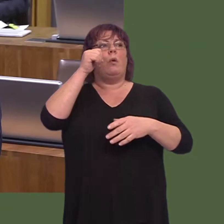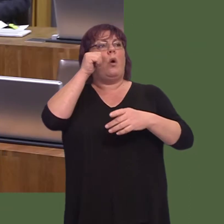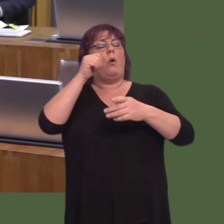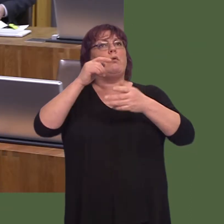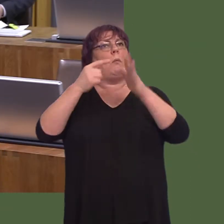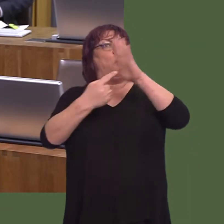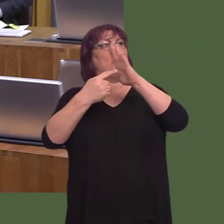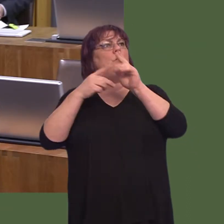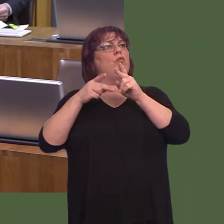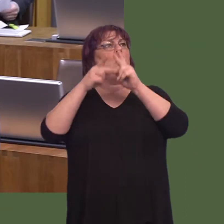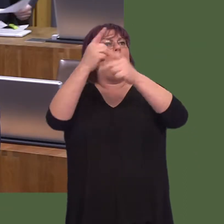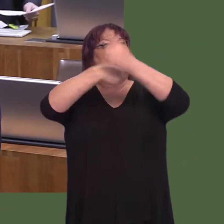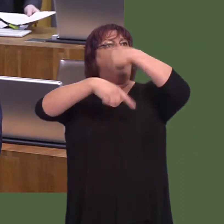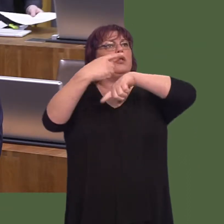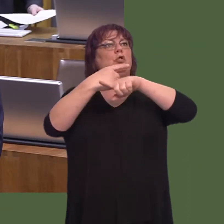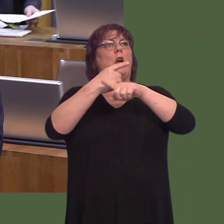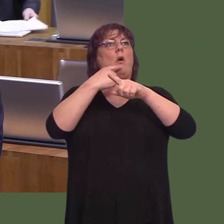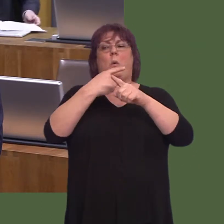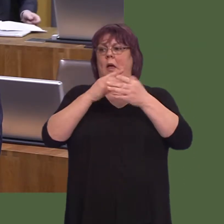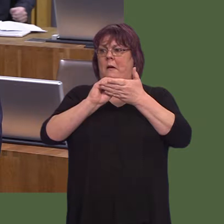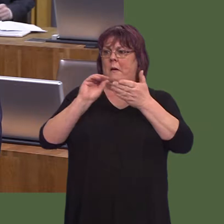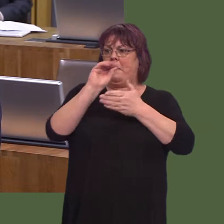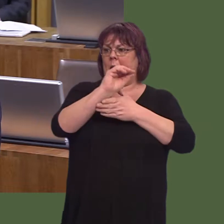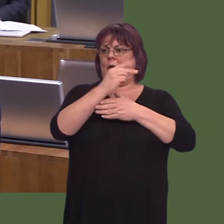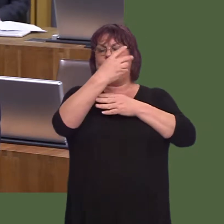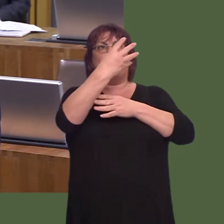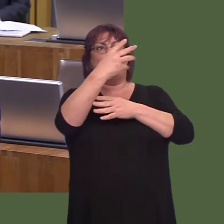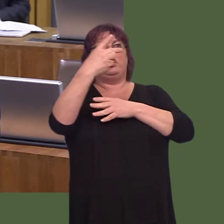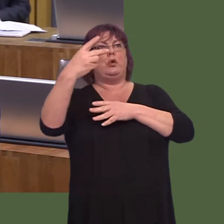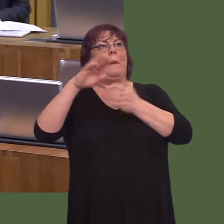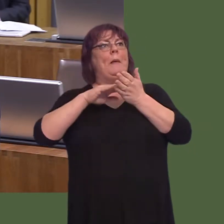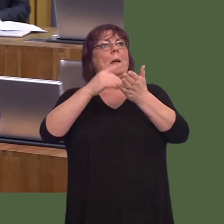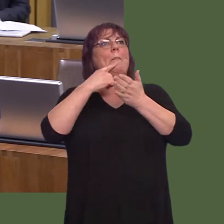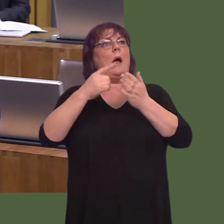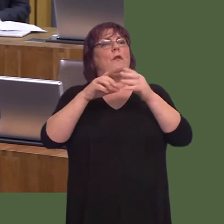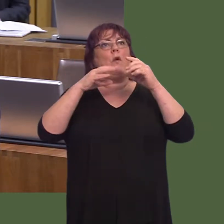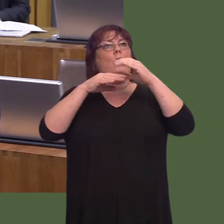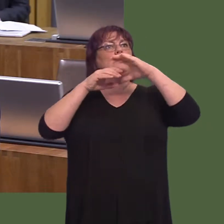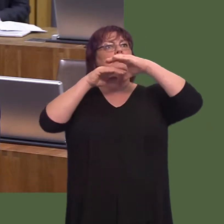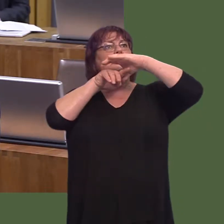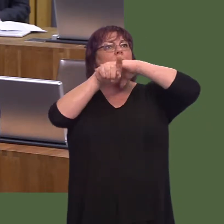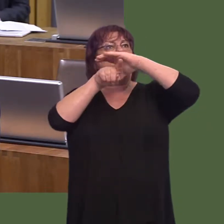Last year, we completed a £42 million programme to bring the tunnels of Conwy, Penmaenbach and Pen-y-clip up to current standards.